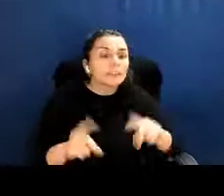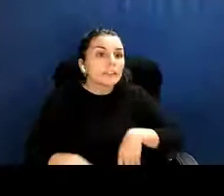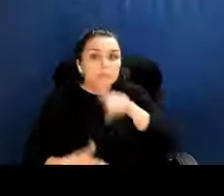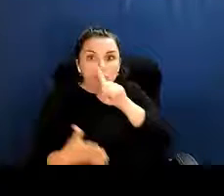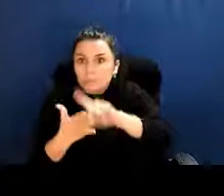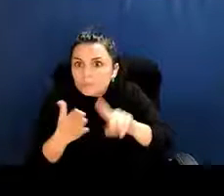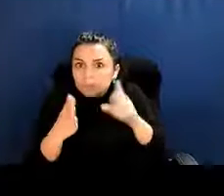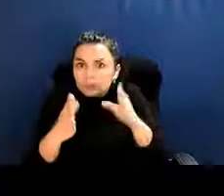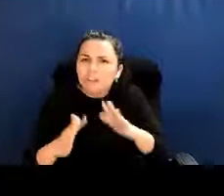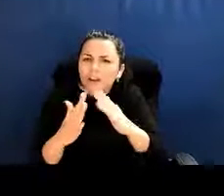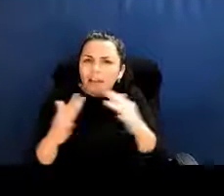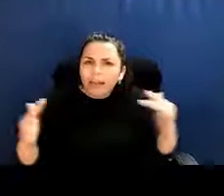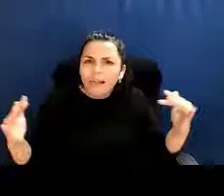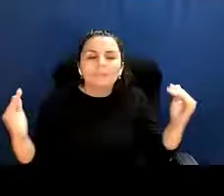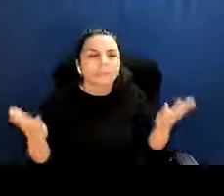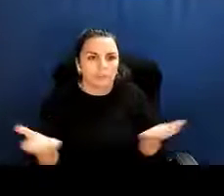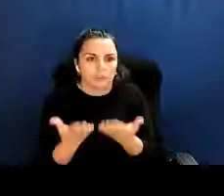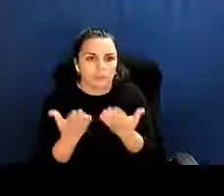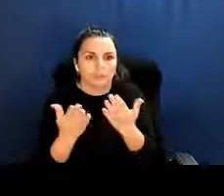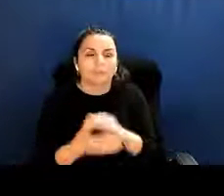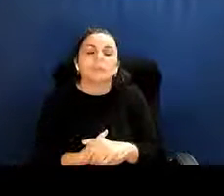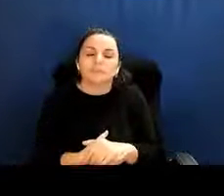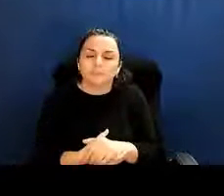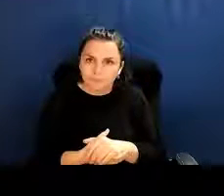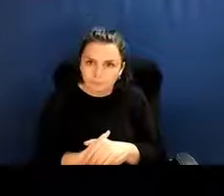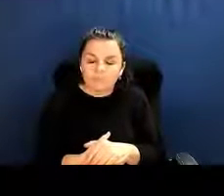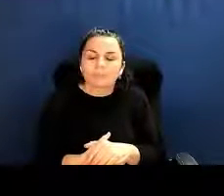So in light of that, I want to highlight